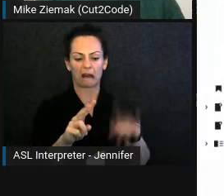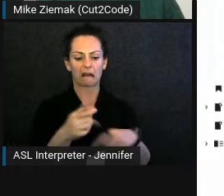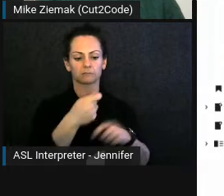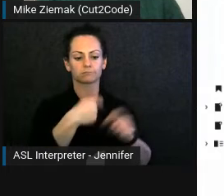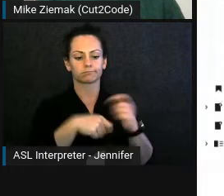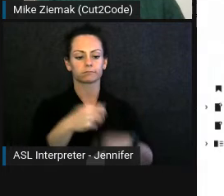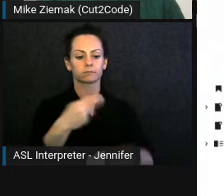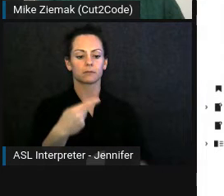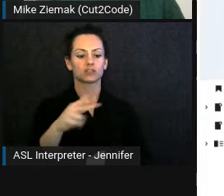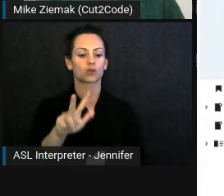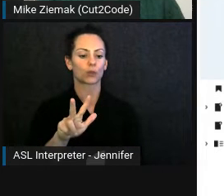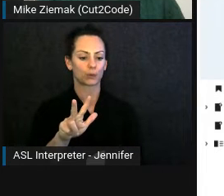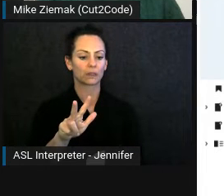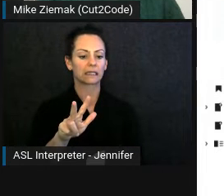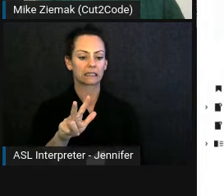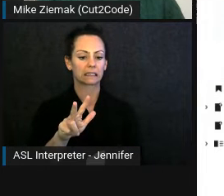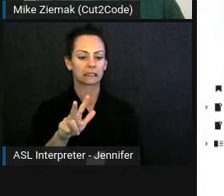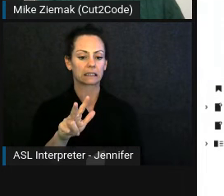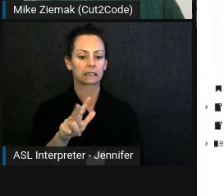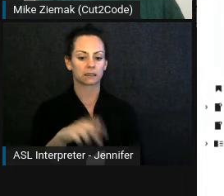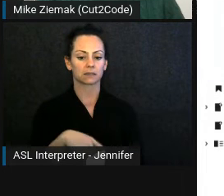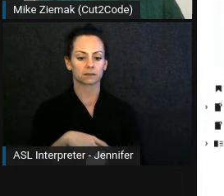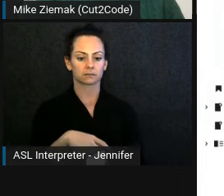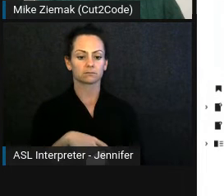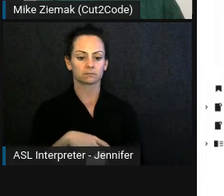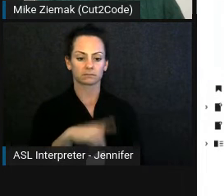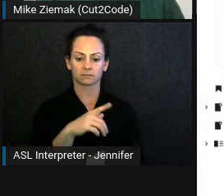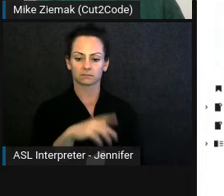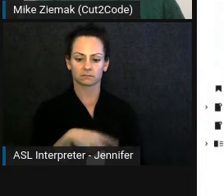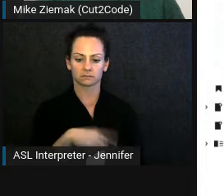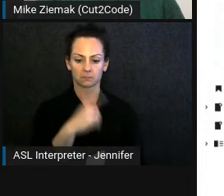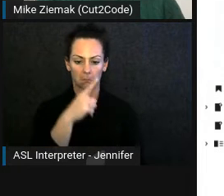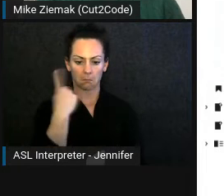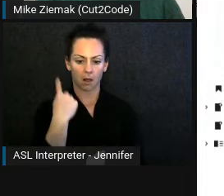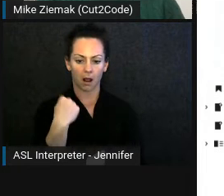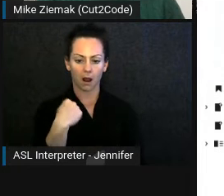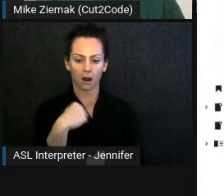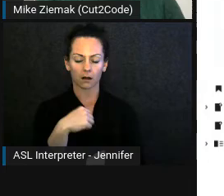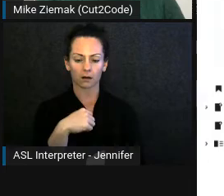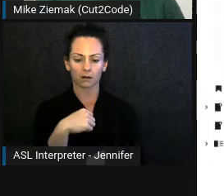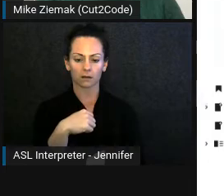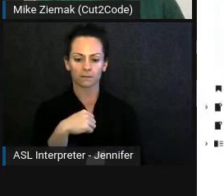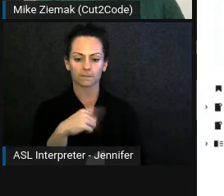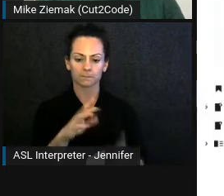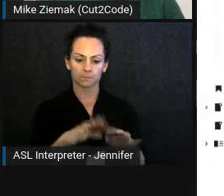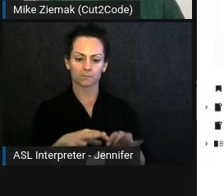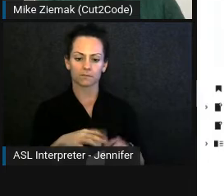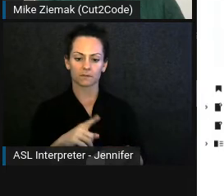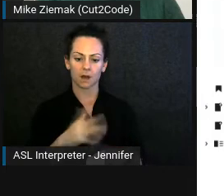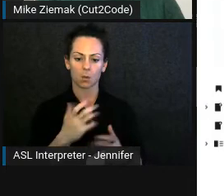It's not black. Let's get back here, and make sure that it's black.